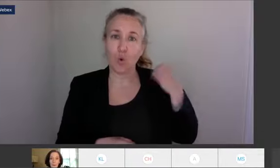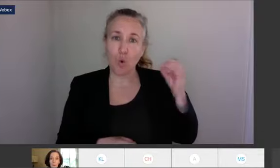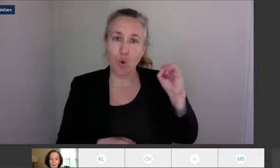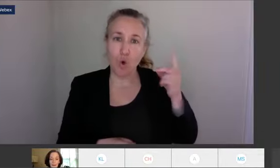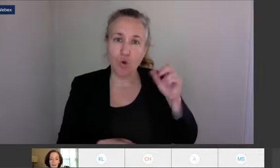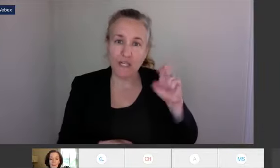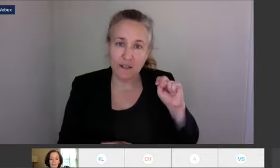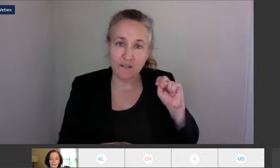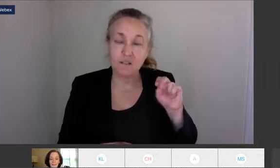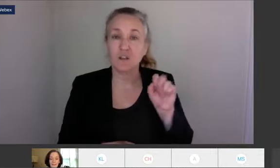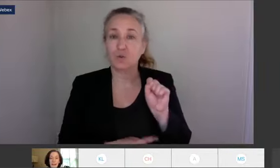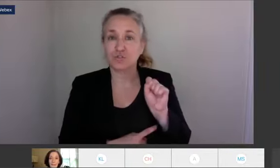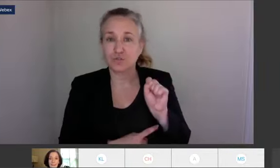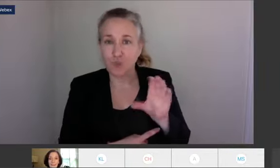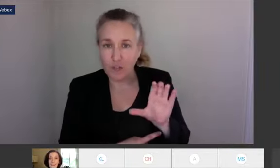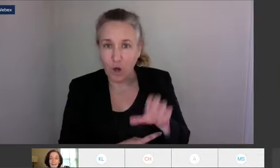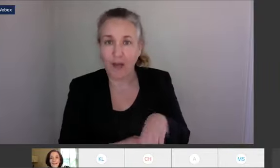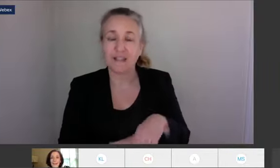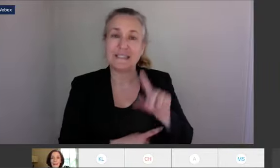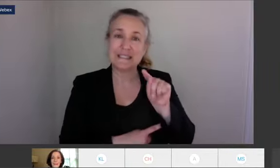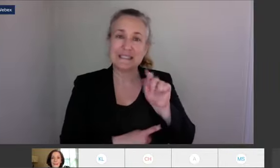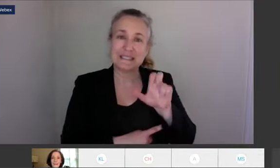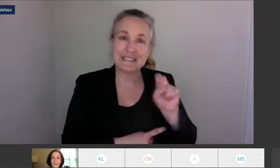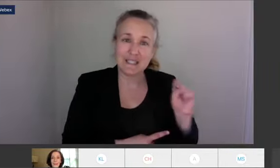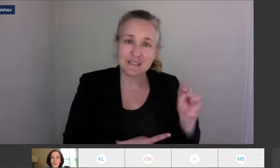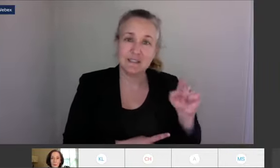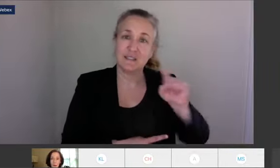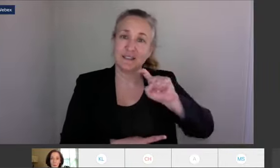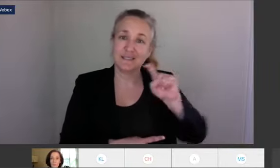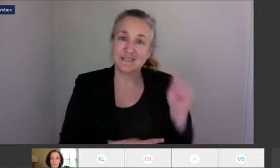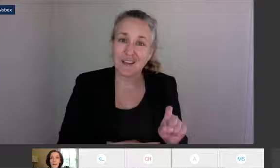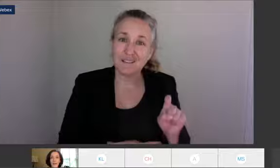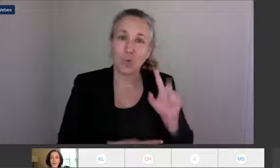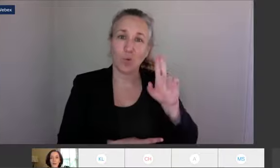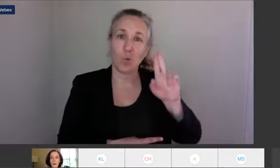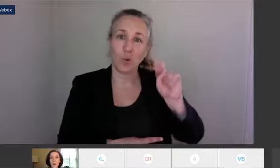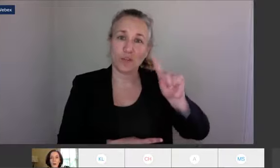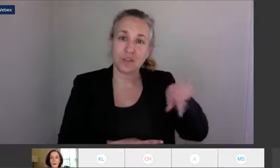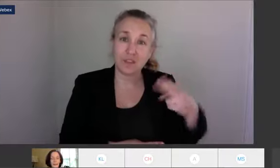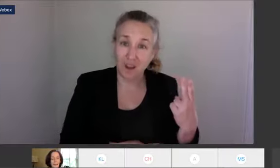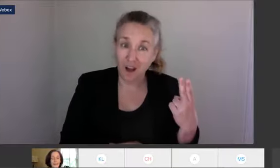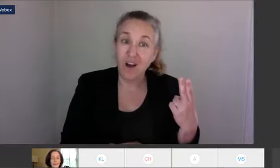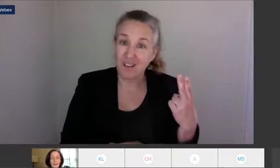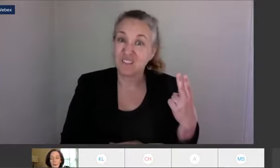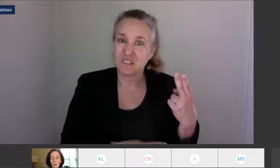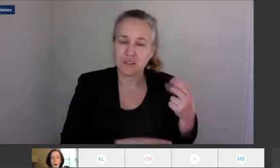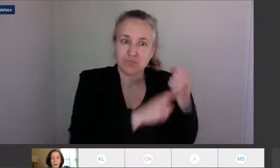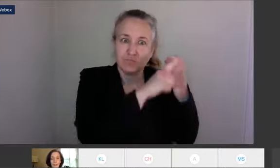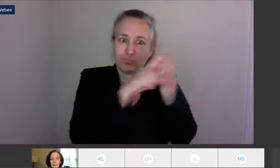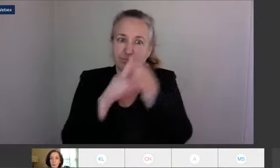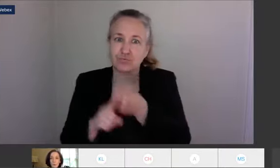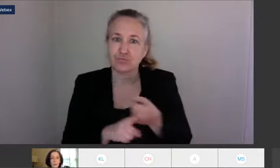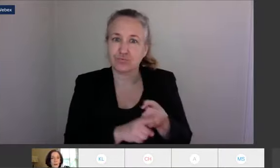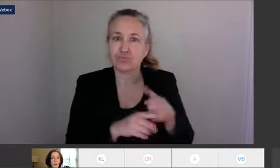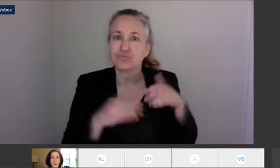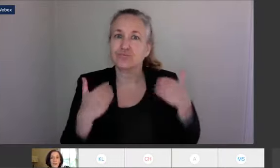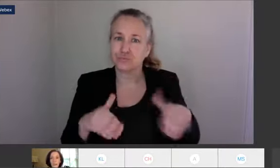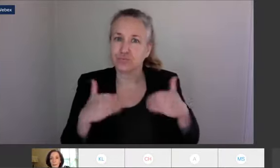Carolina Tennessee Texas and Utah so again I think we are in good shape here